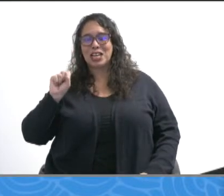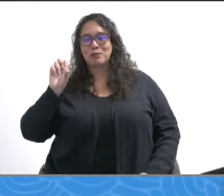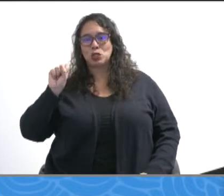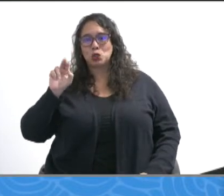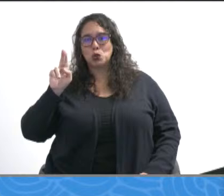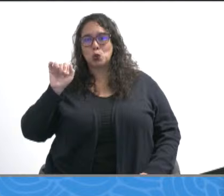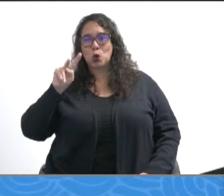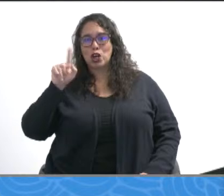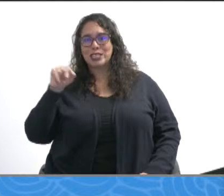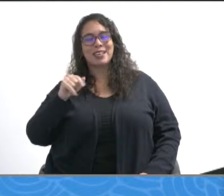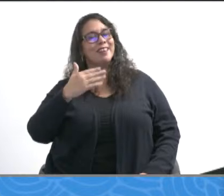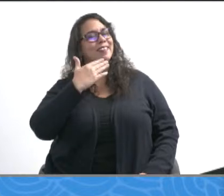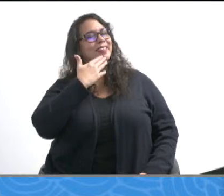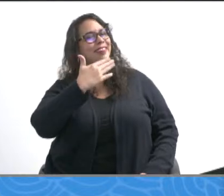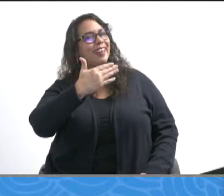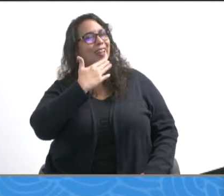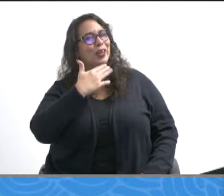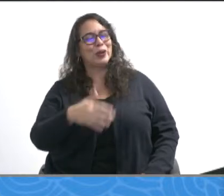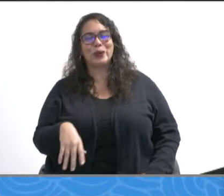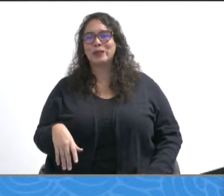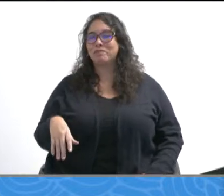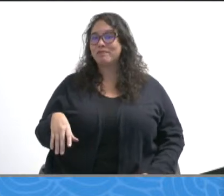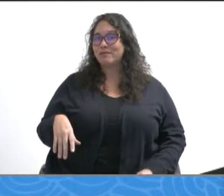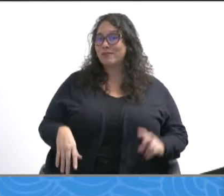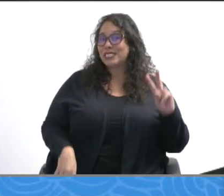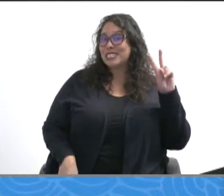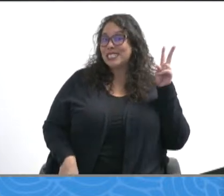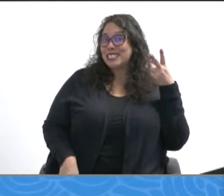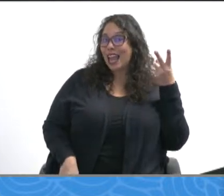Thank you, Mr.Suarez. And can we have a second please?